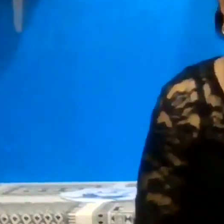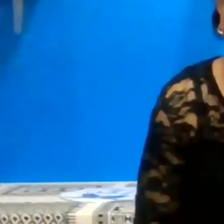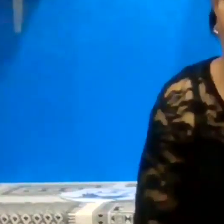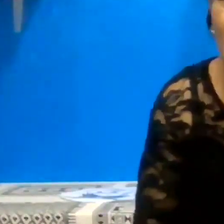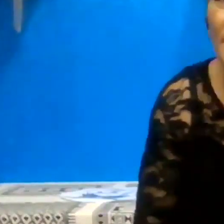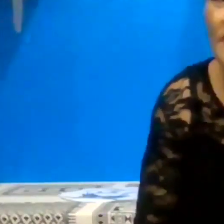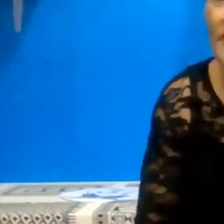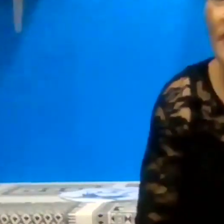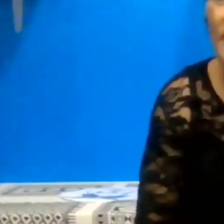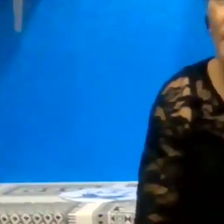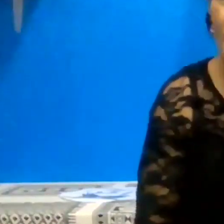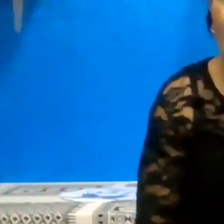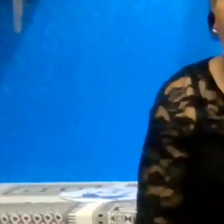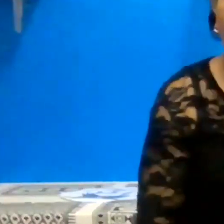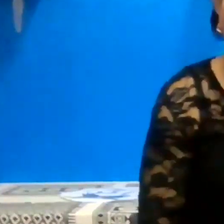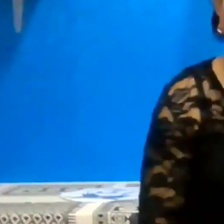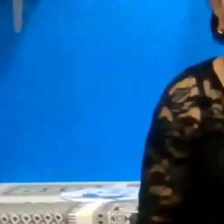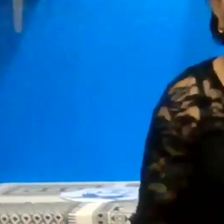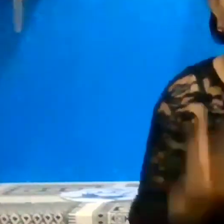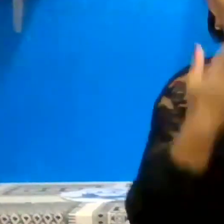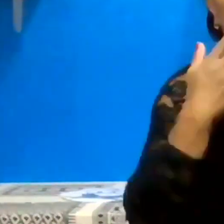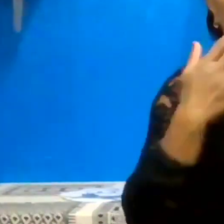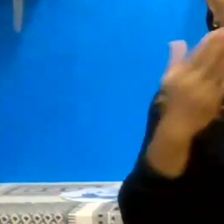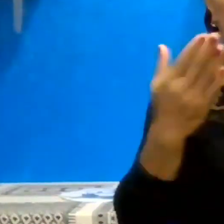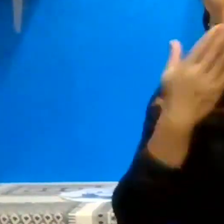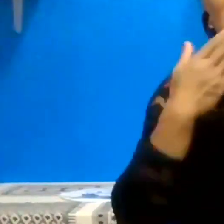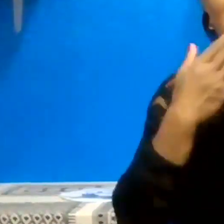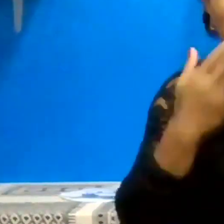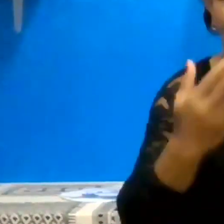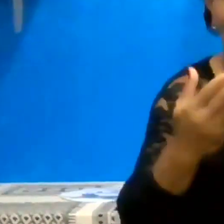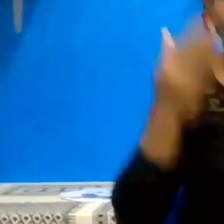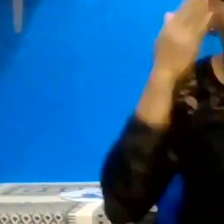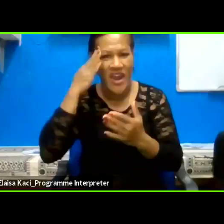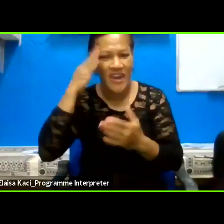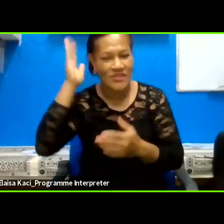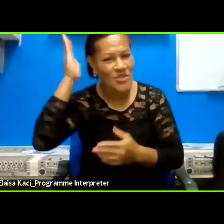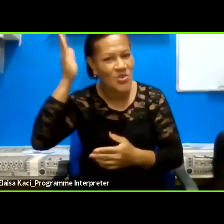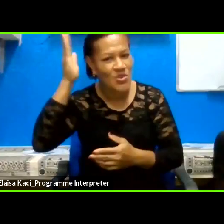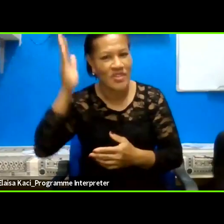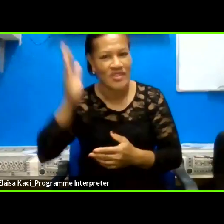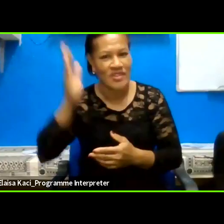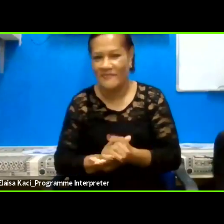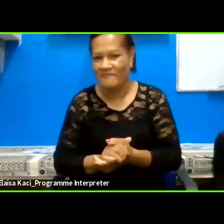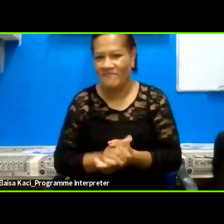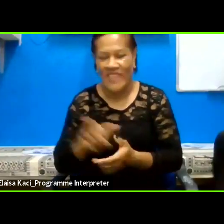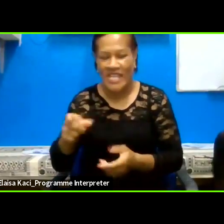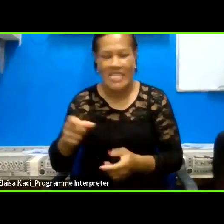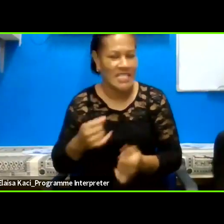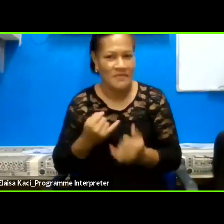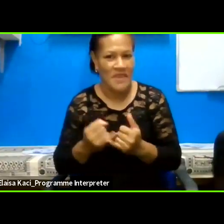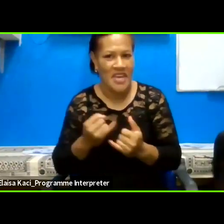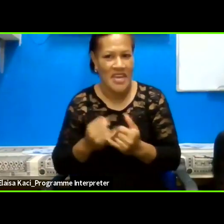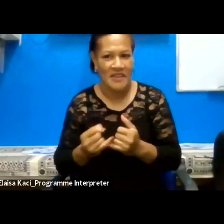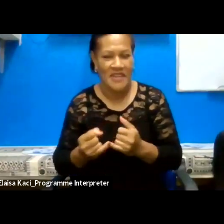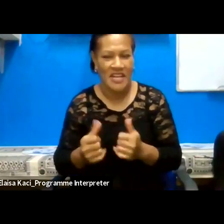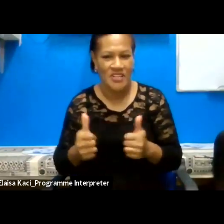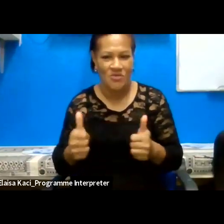society and uh I would like to at this moment in time that I would take this up to ours